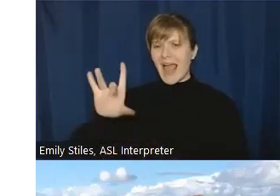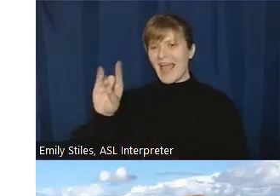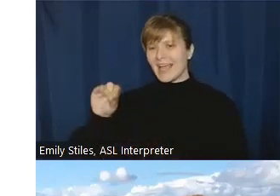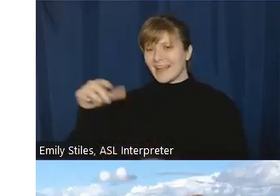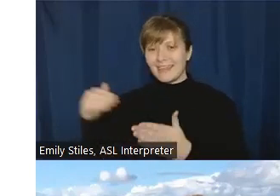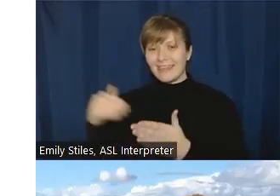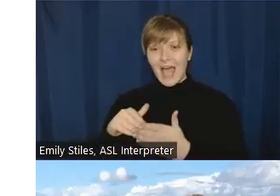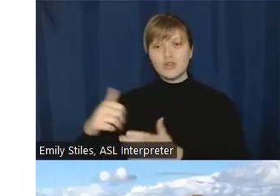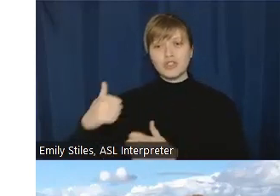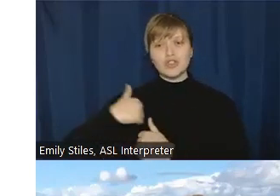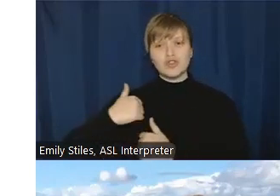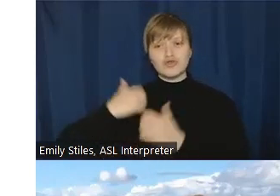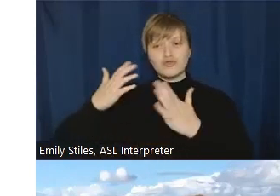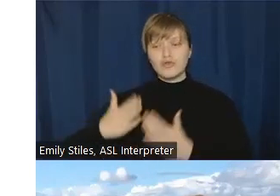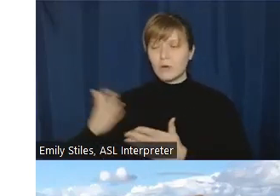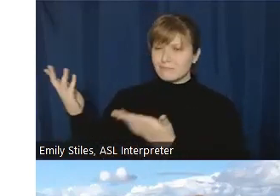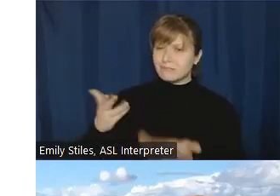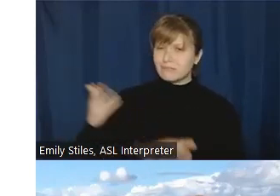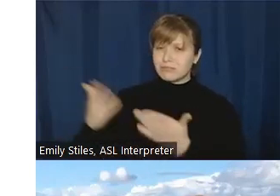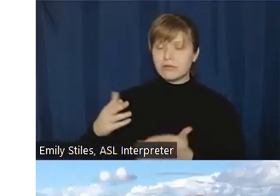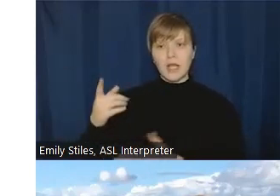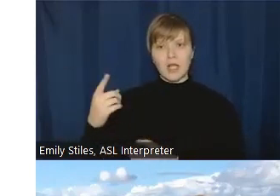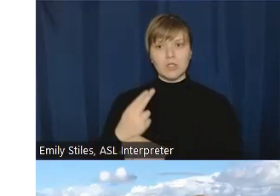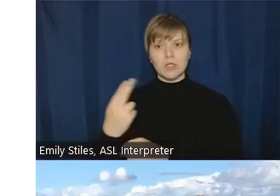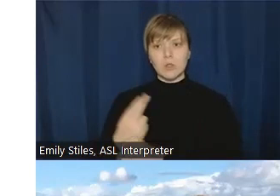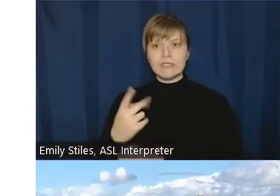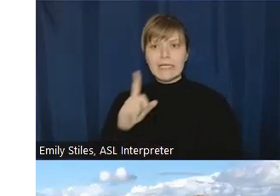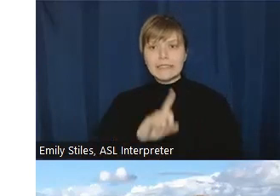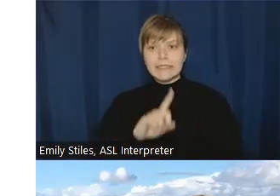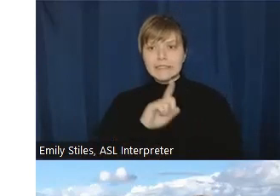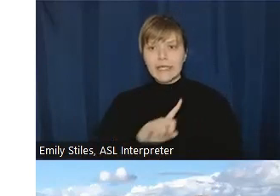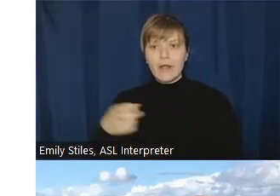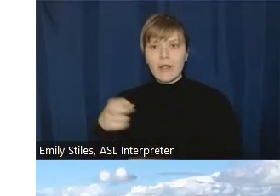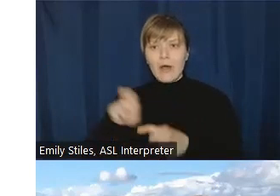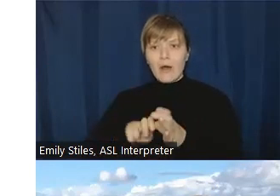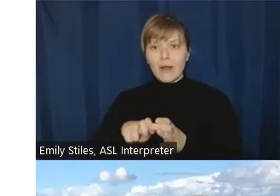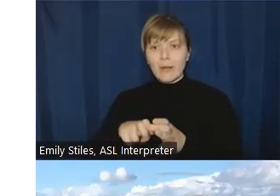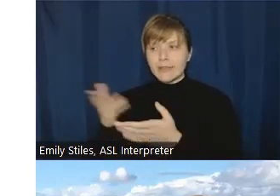occupancy vehicles to do it. We reached out to them, and we said, "Let's build a relationship.